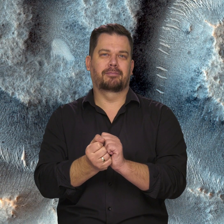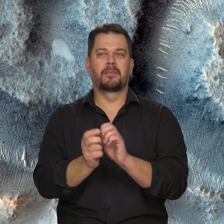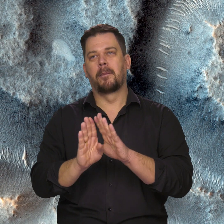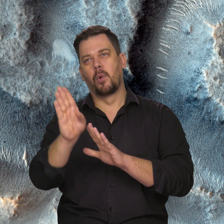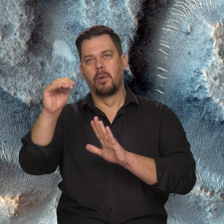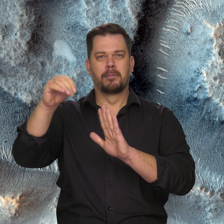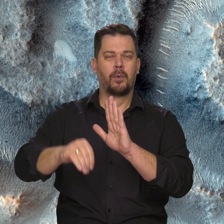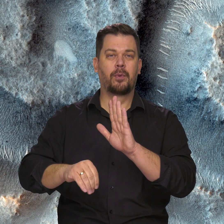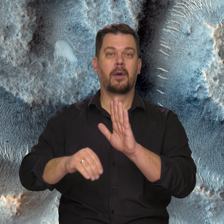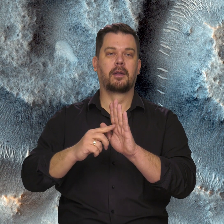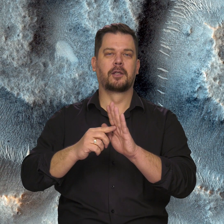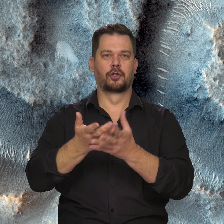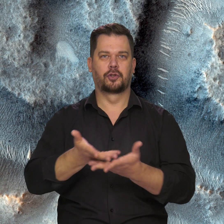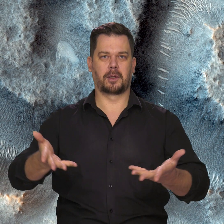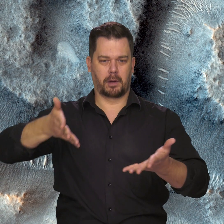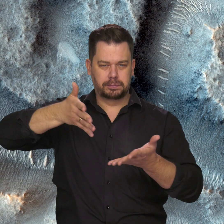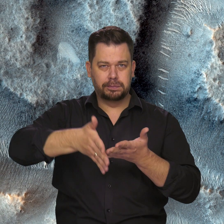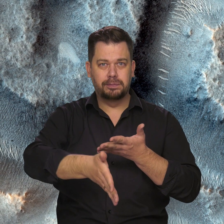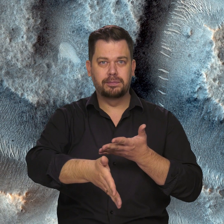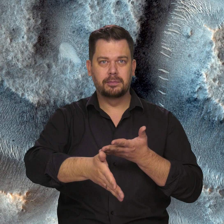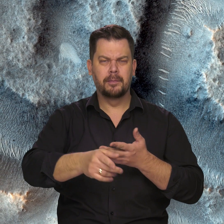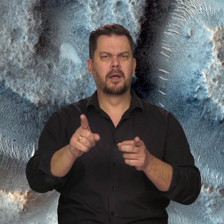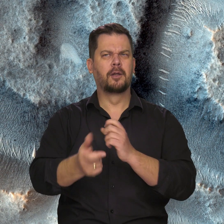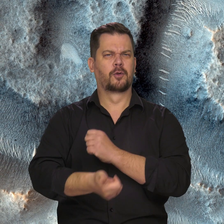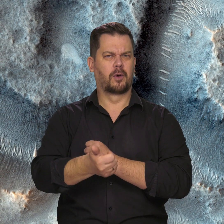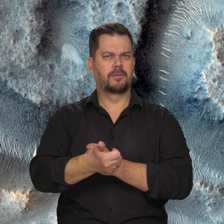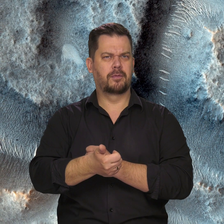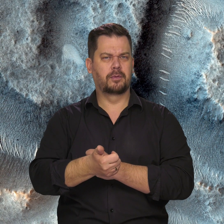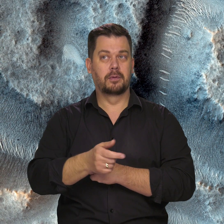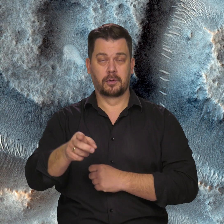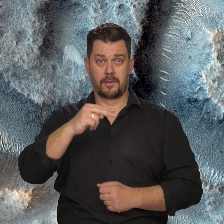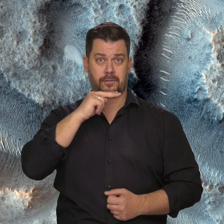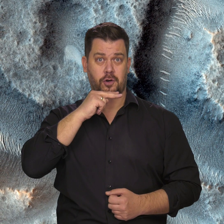at the poles and in the soil. There is also evidence